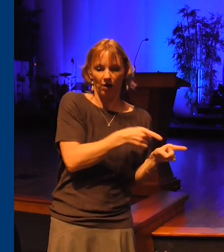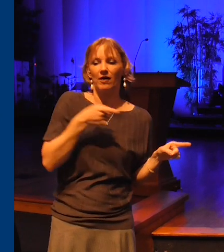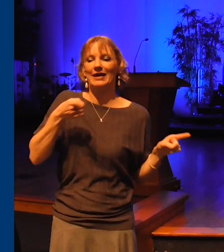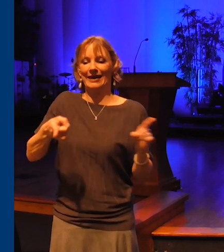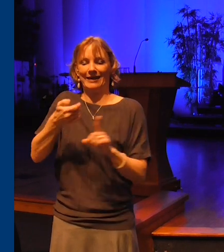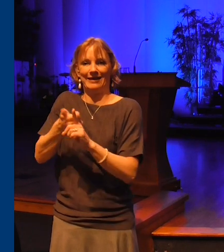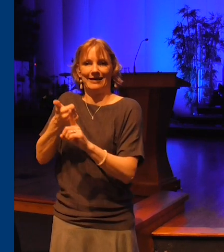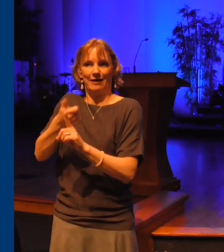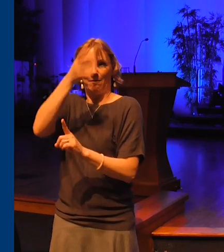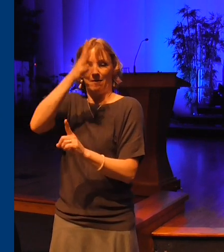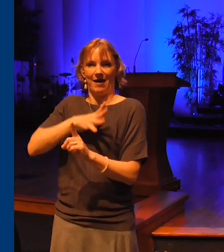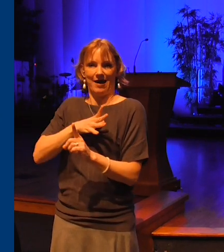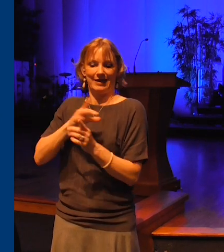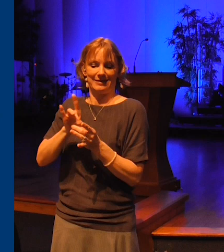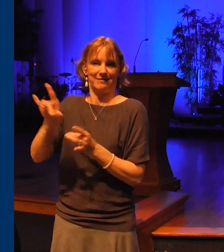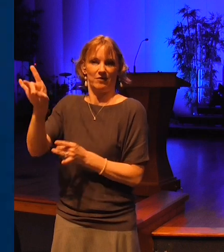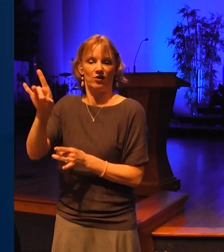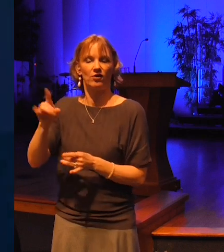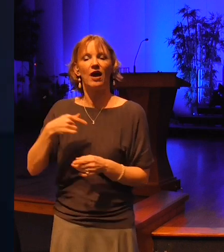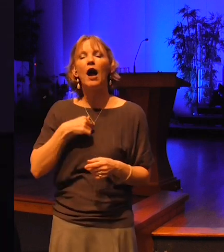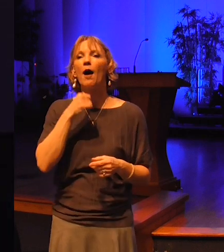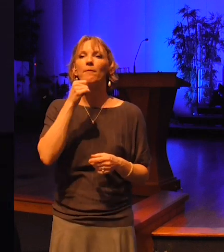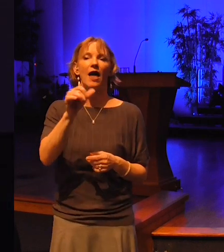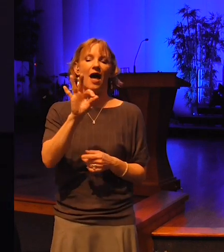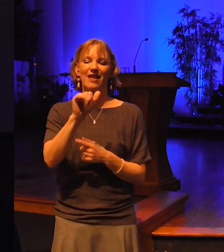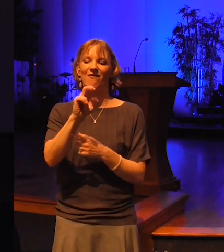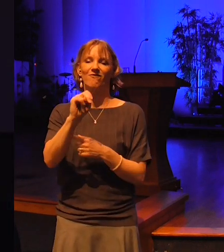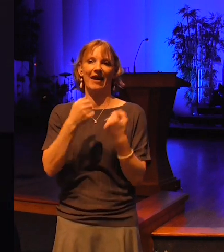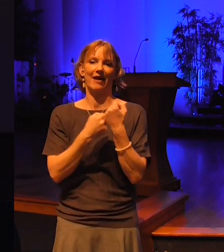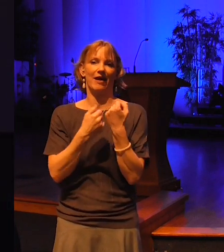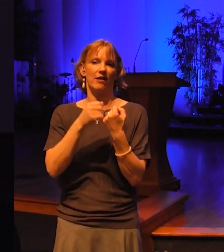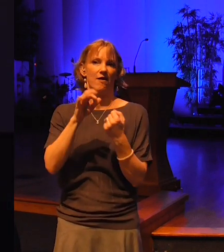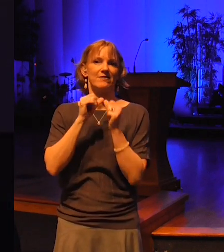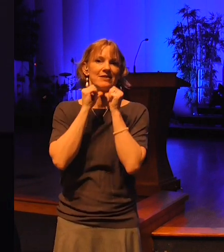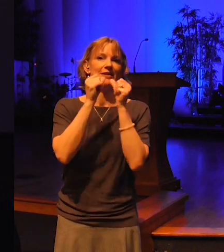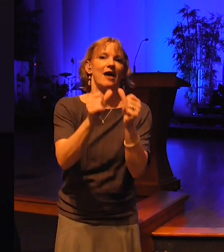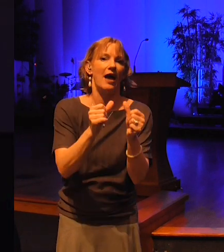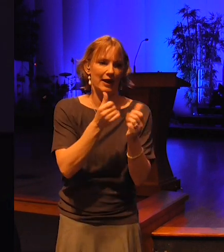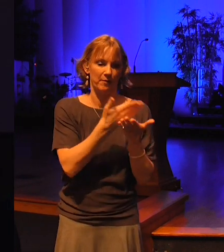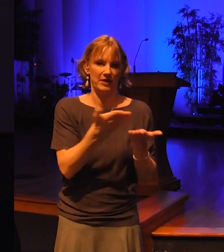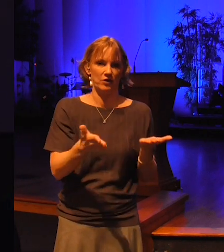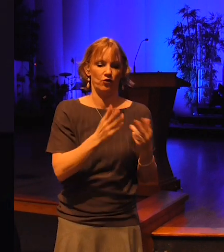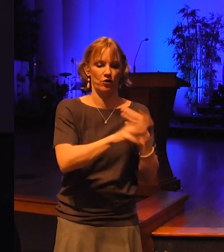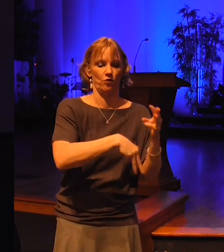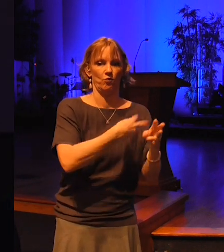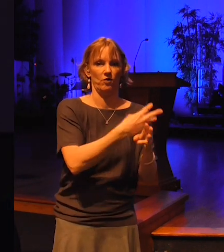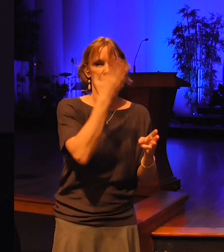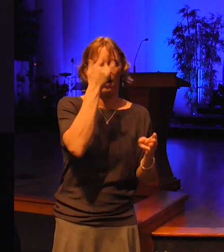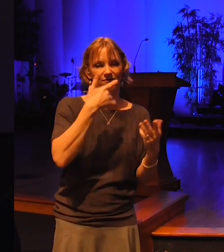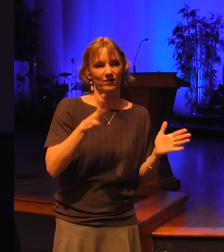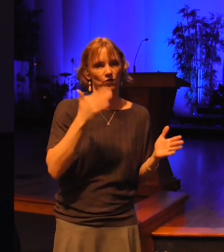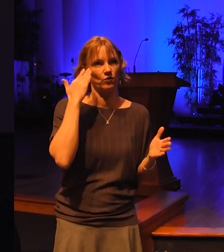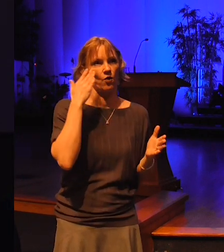and I'm not a big fan of denying the material world because we know where denial can lead us